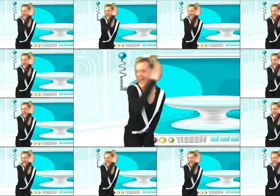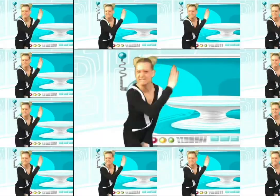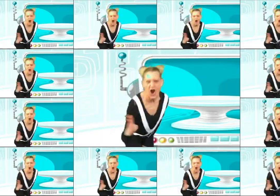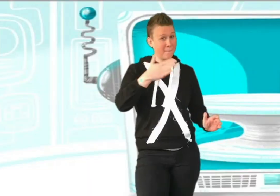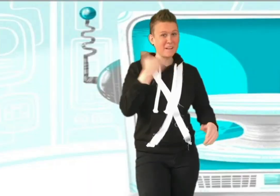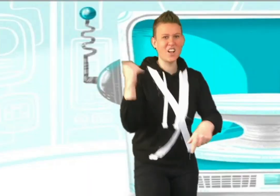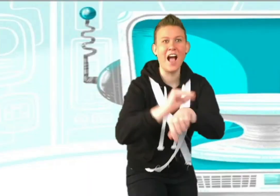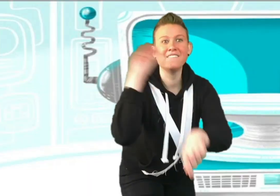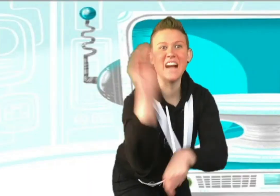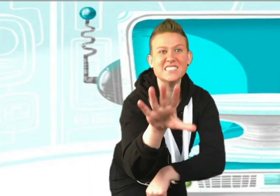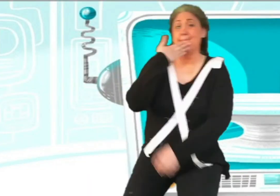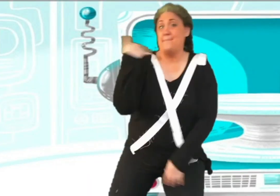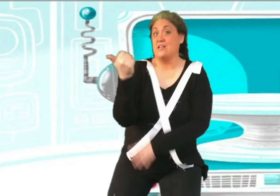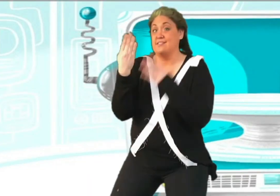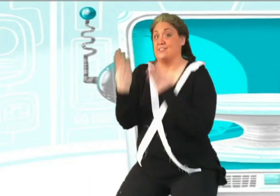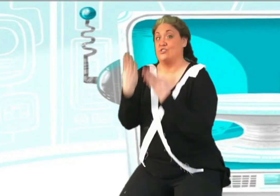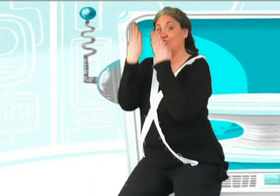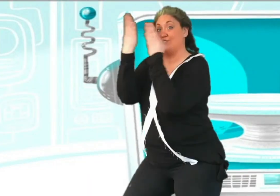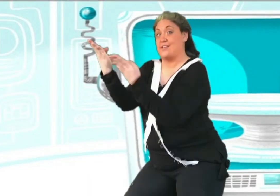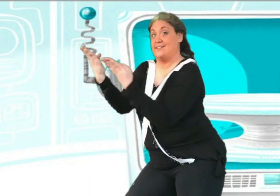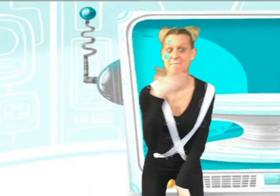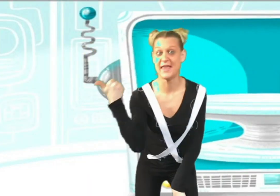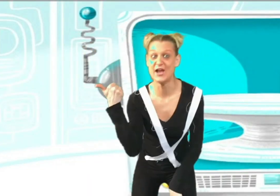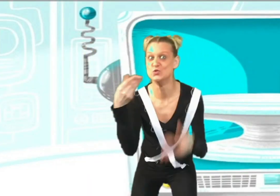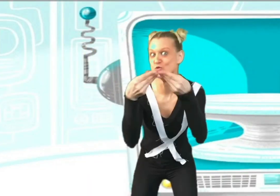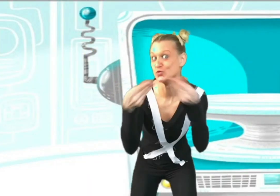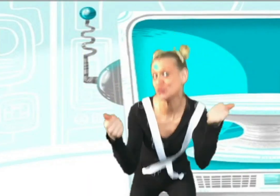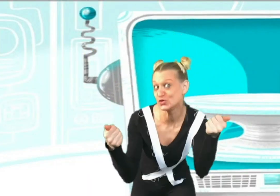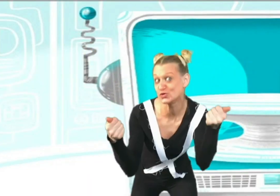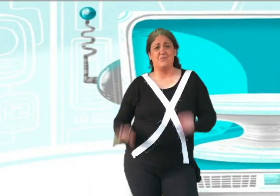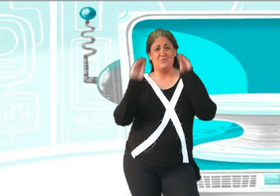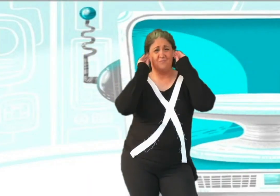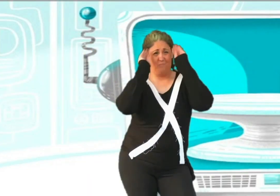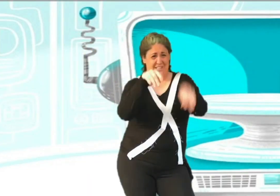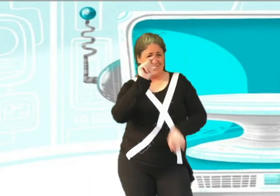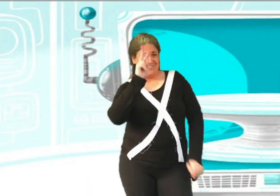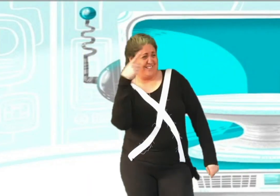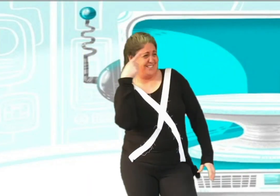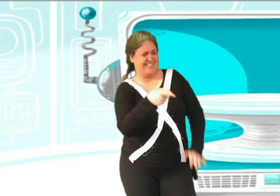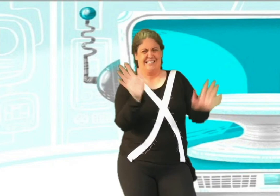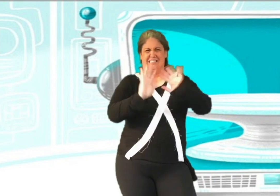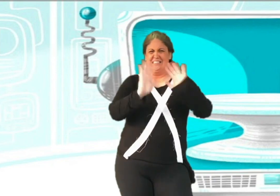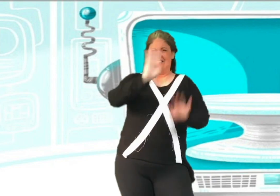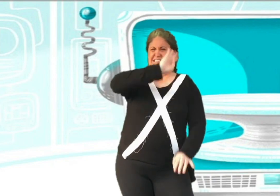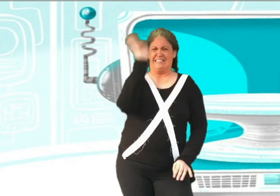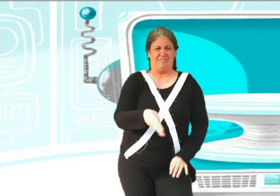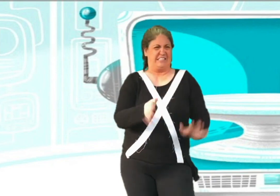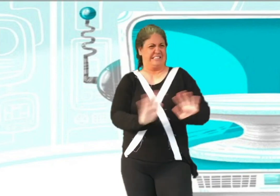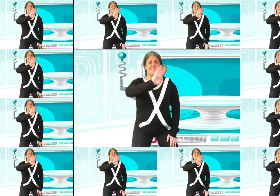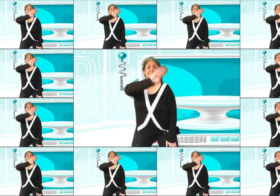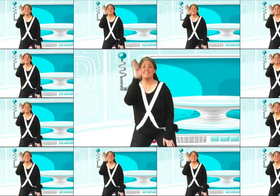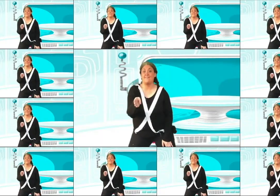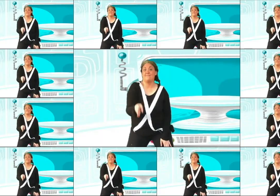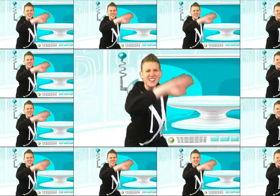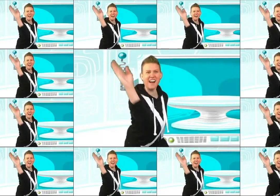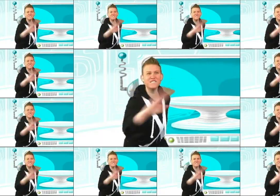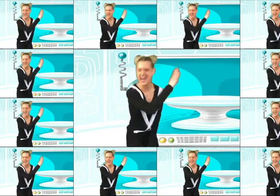Or better still, just don’t install The idiotic thing at all.